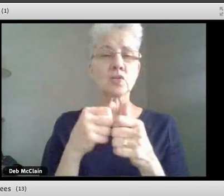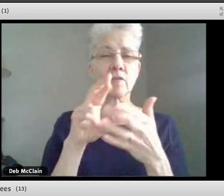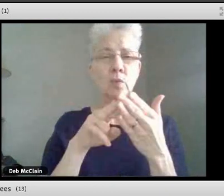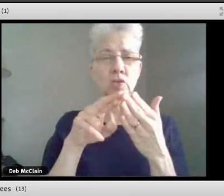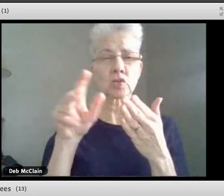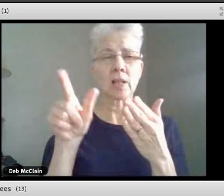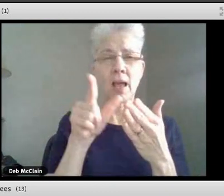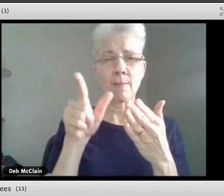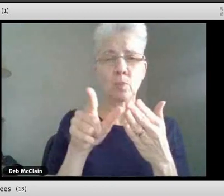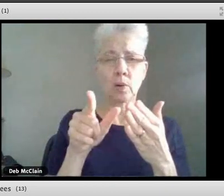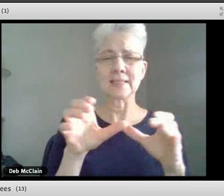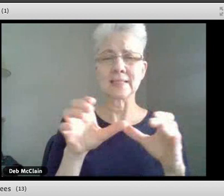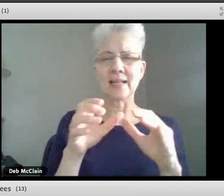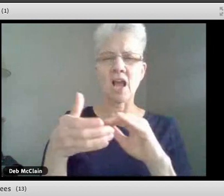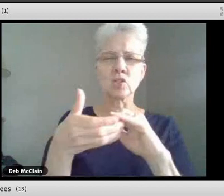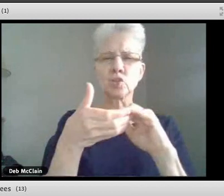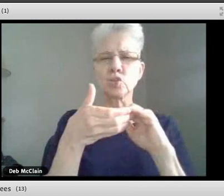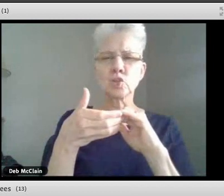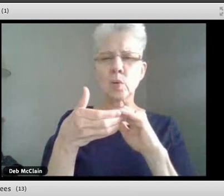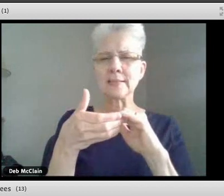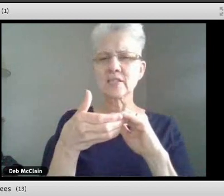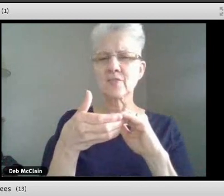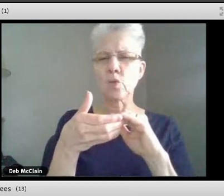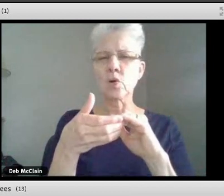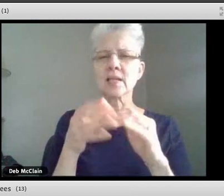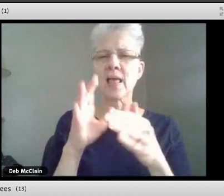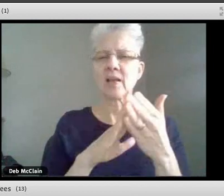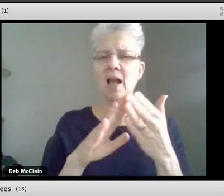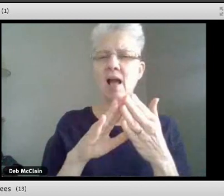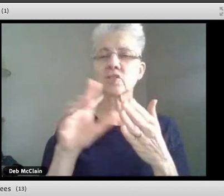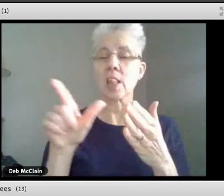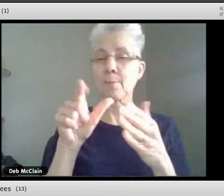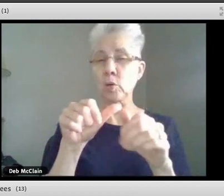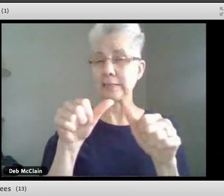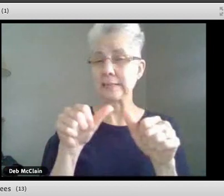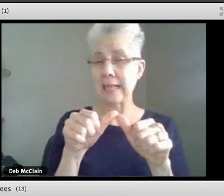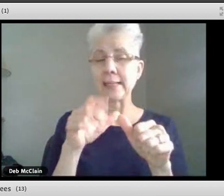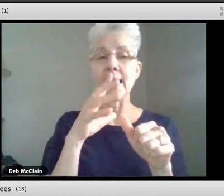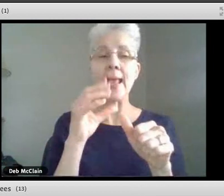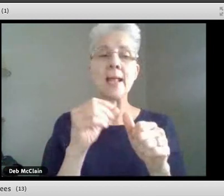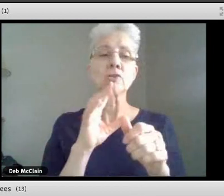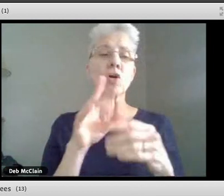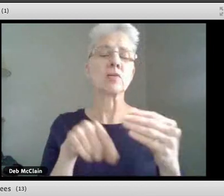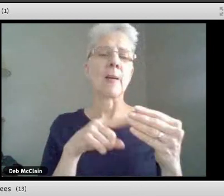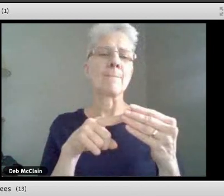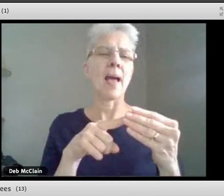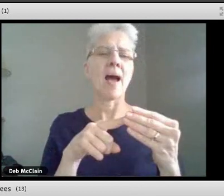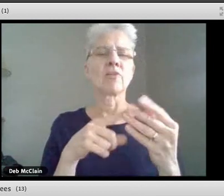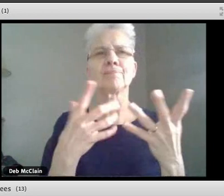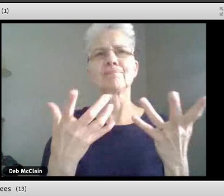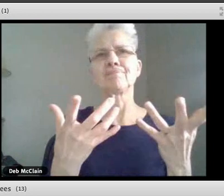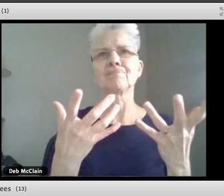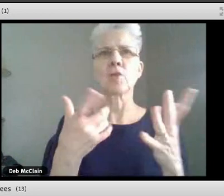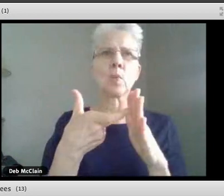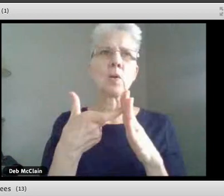in kind of a college library setting, and it talks about kind of requiring publishers... You know, we deal so much with publishers